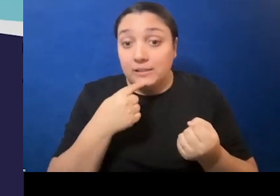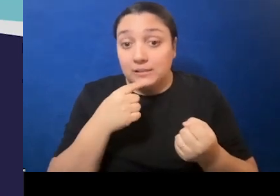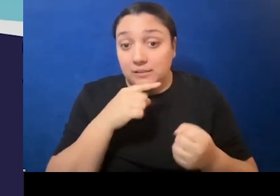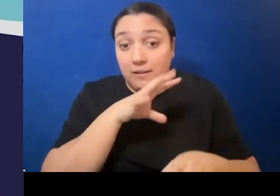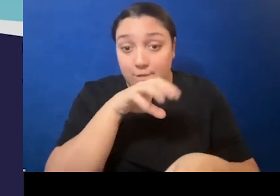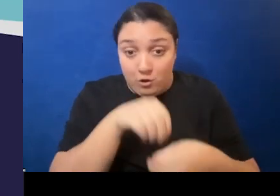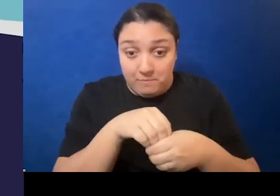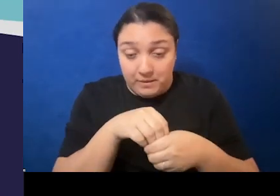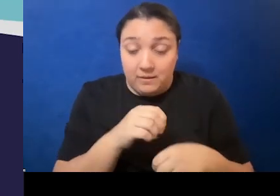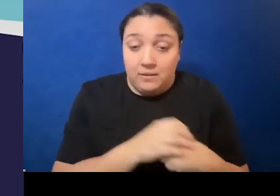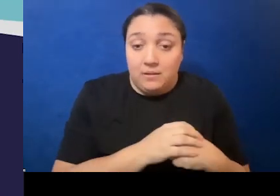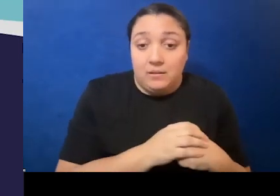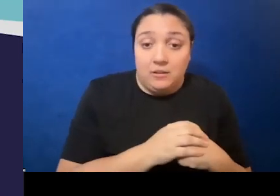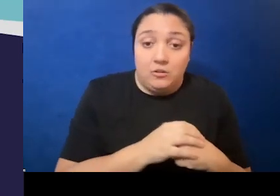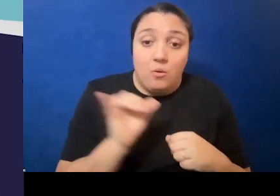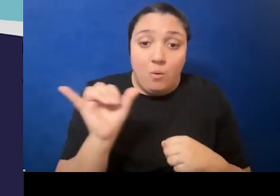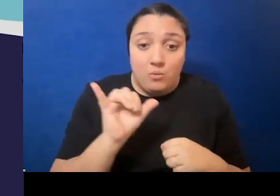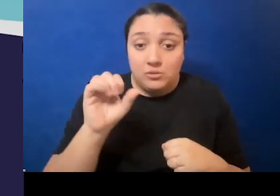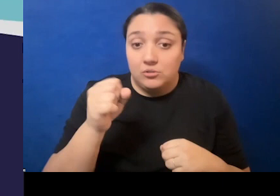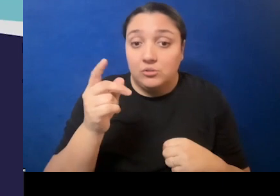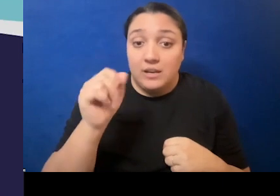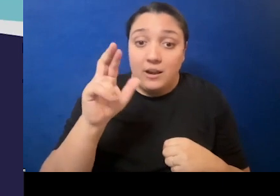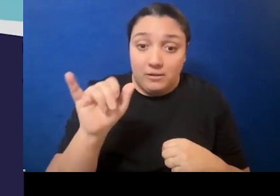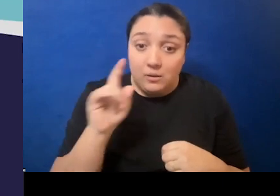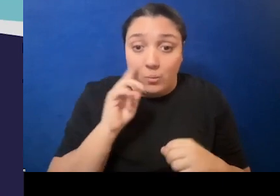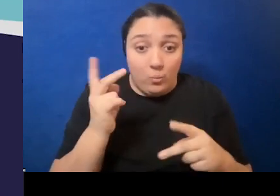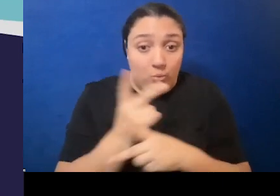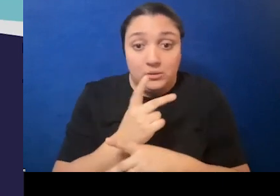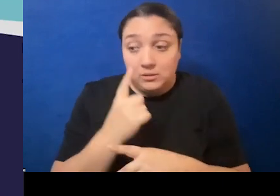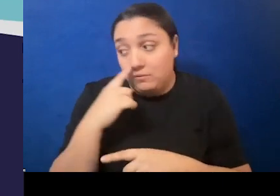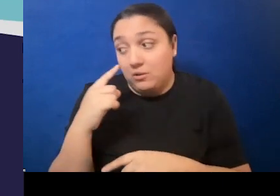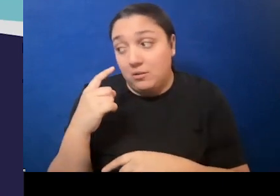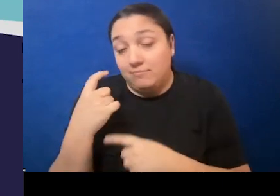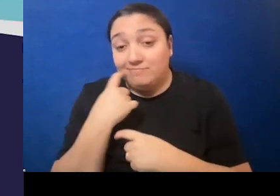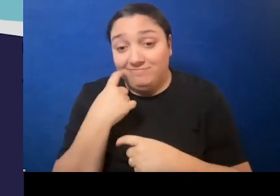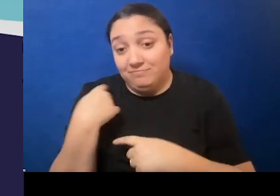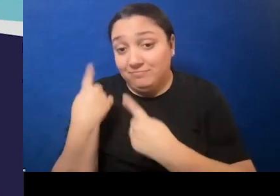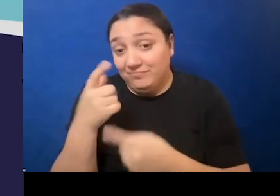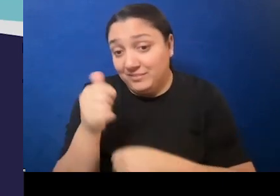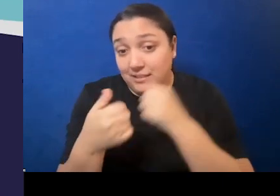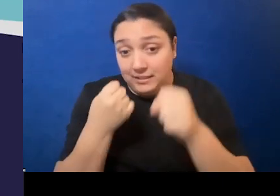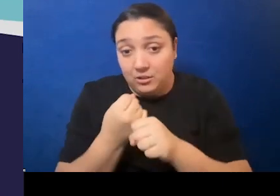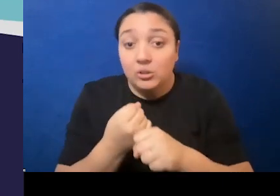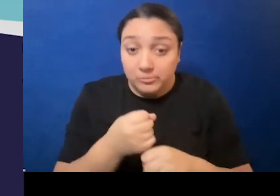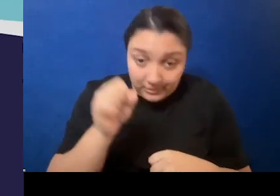SIGNIFICANT INTERVENTIONS AND IT IS EVEN OF COURSE AS SHARI AND LINDSEY POINTED OUT WORSE.